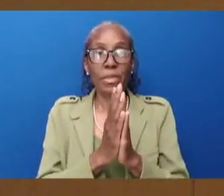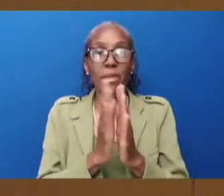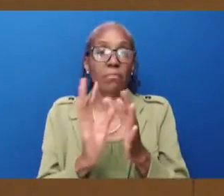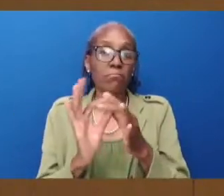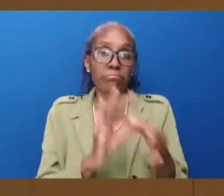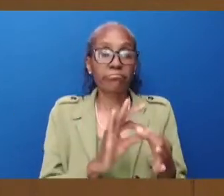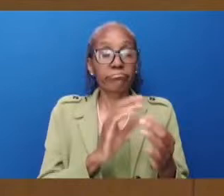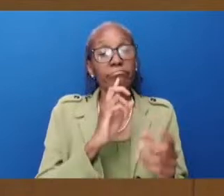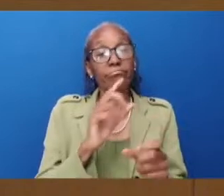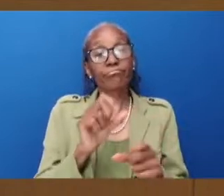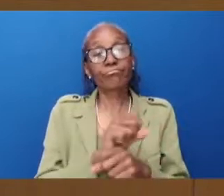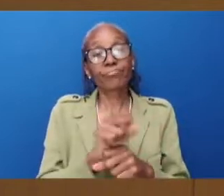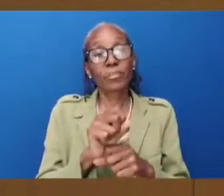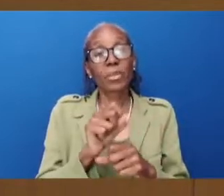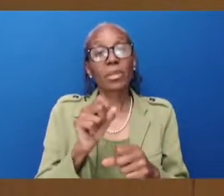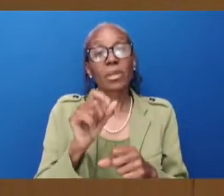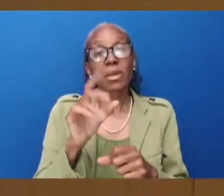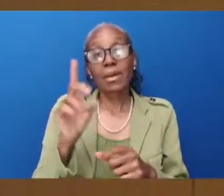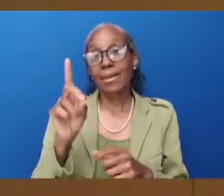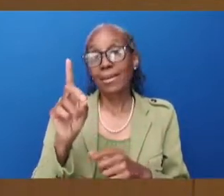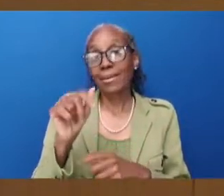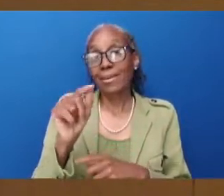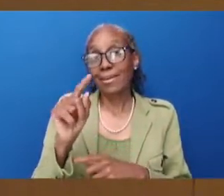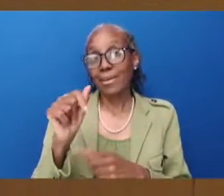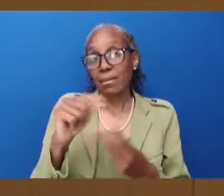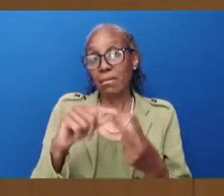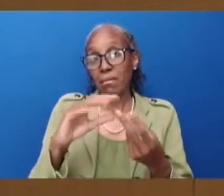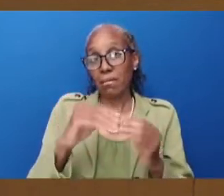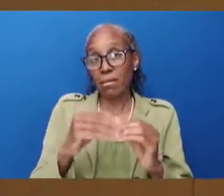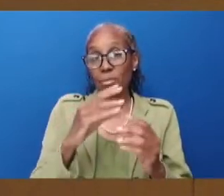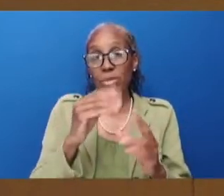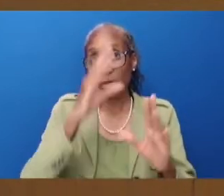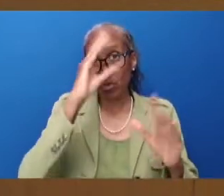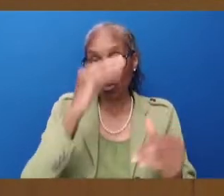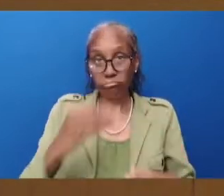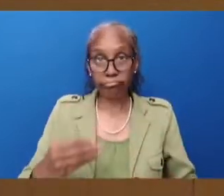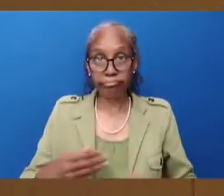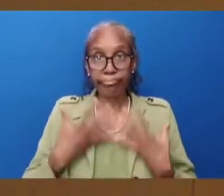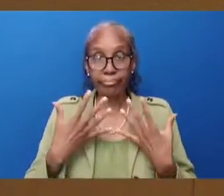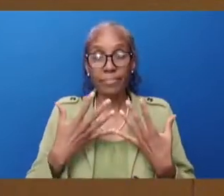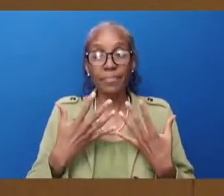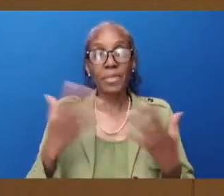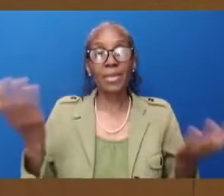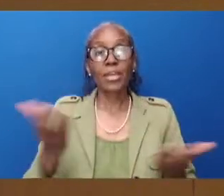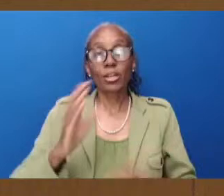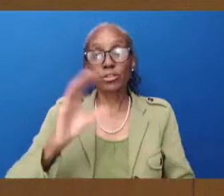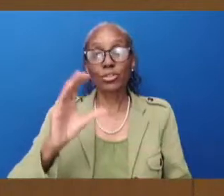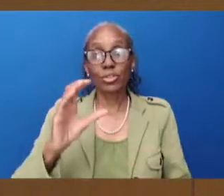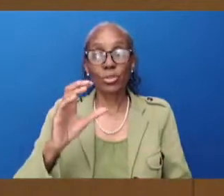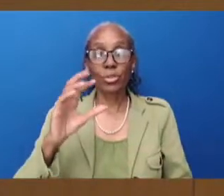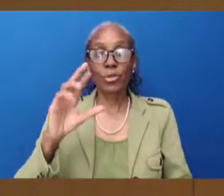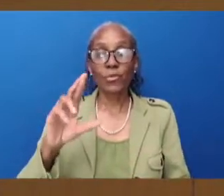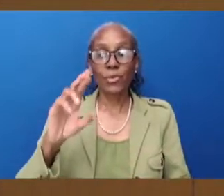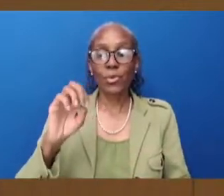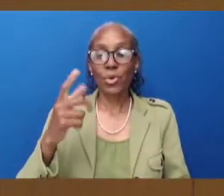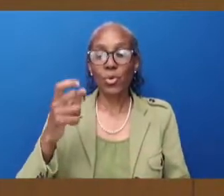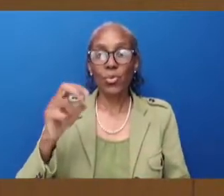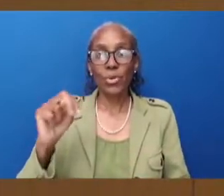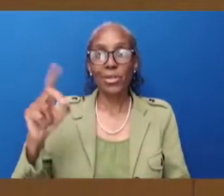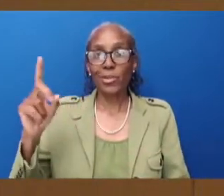AND A REQUEST GROUNDED IN THE